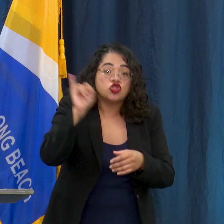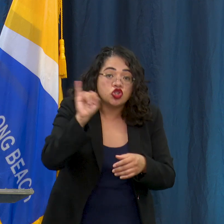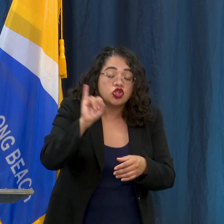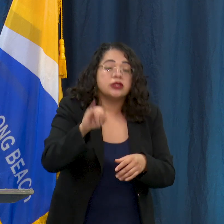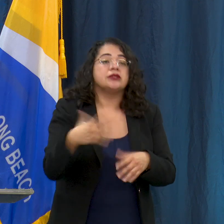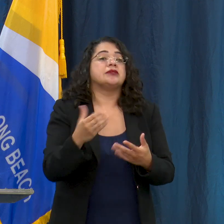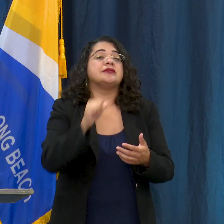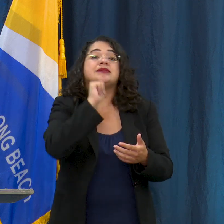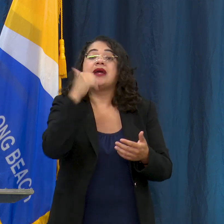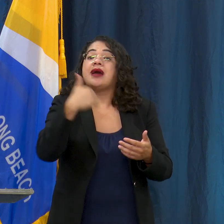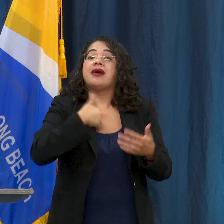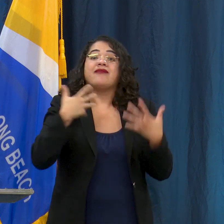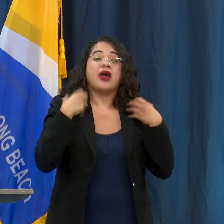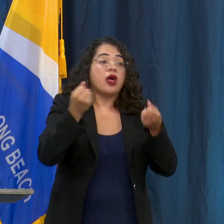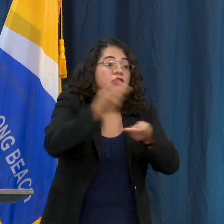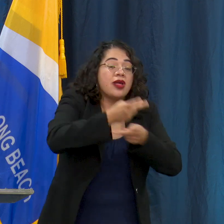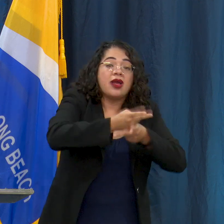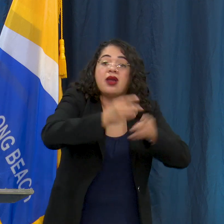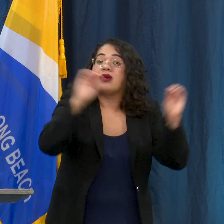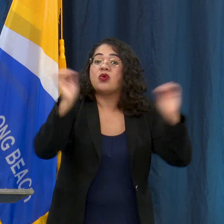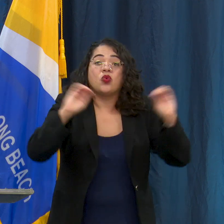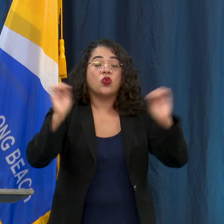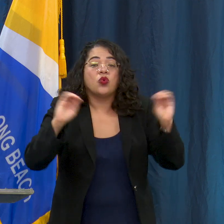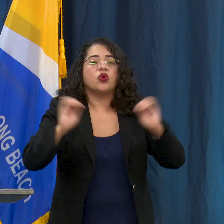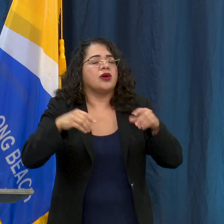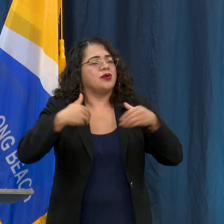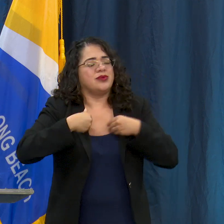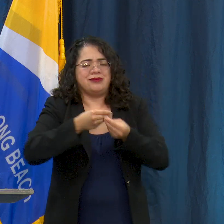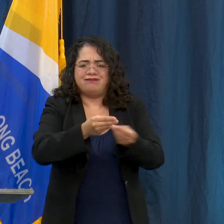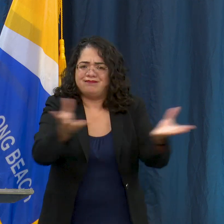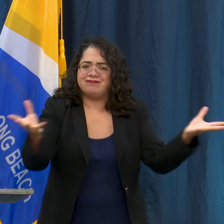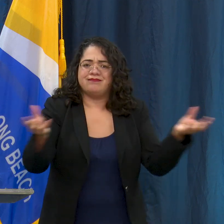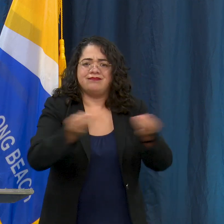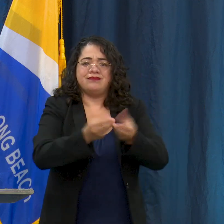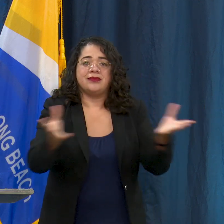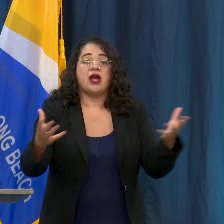had insurance or not. We have deployed resources into our Health Department, we